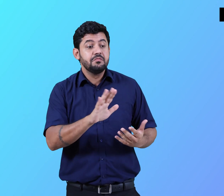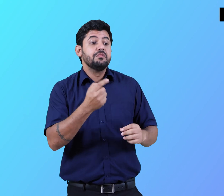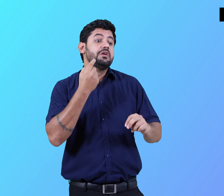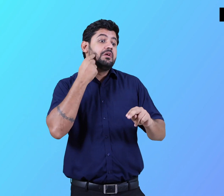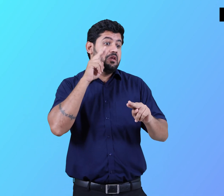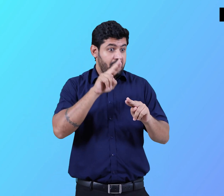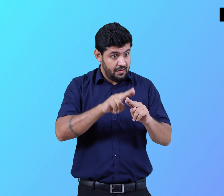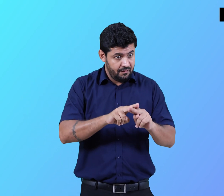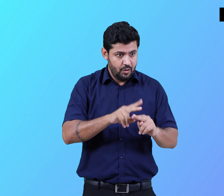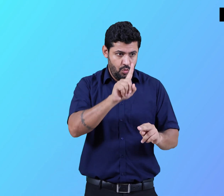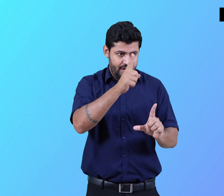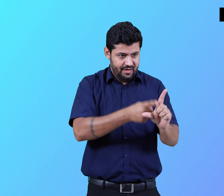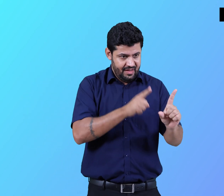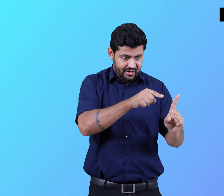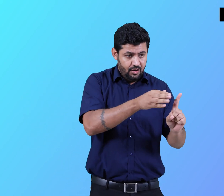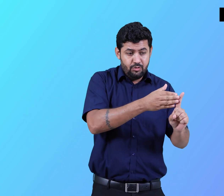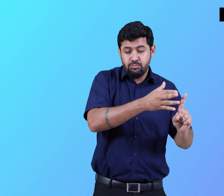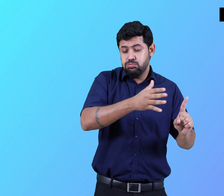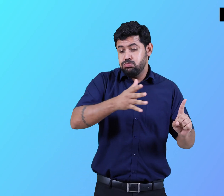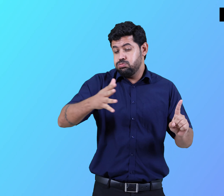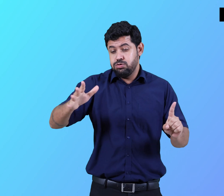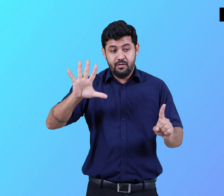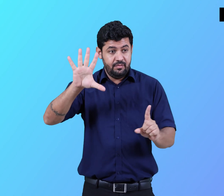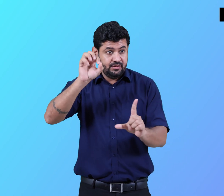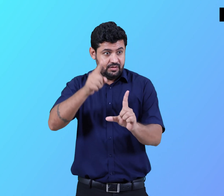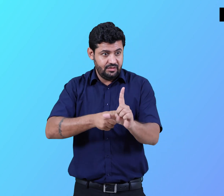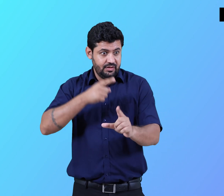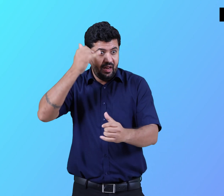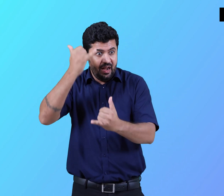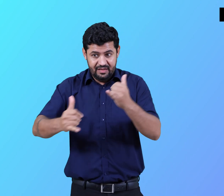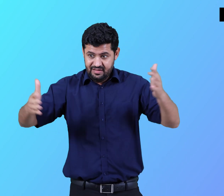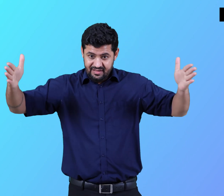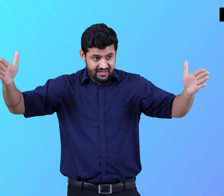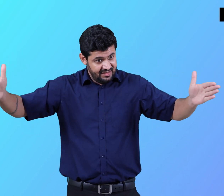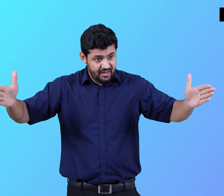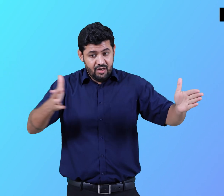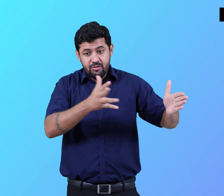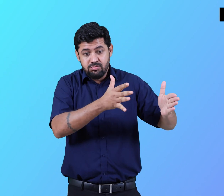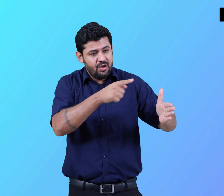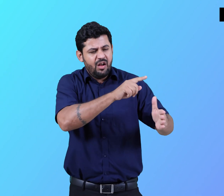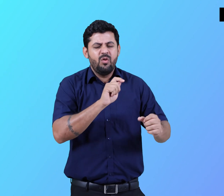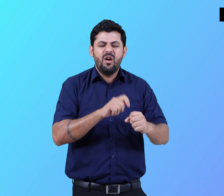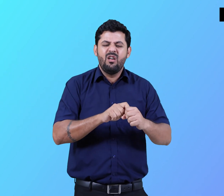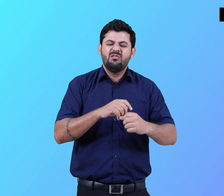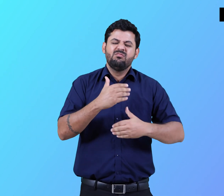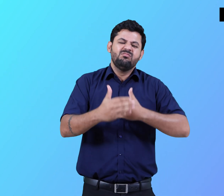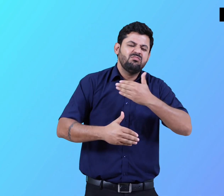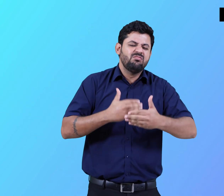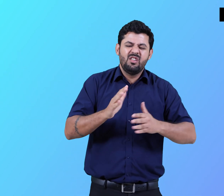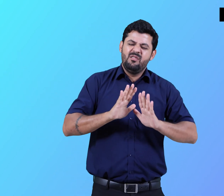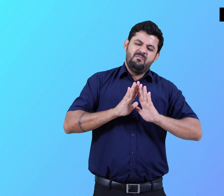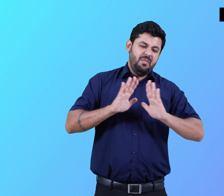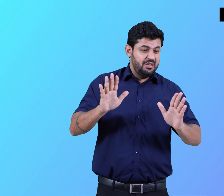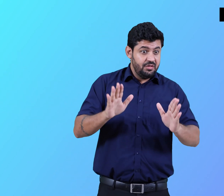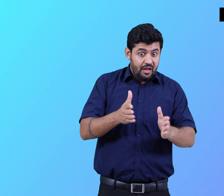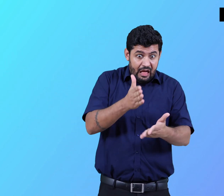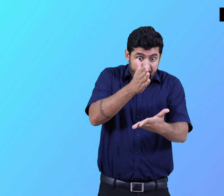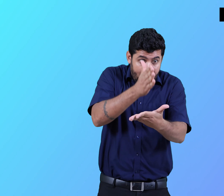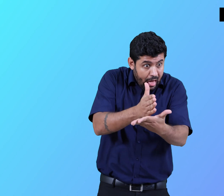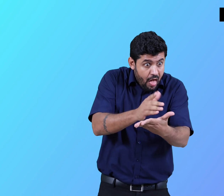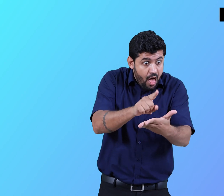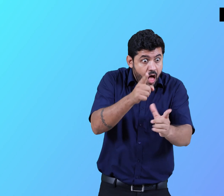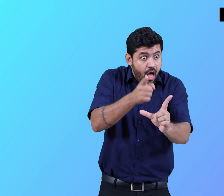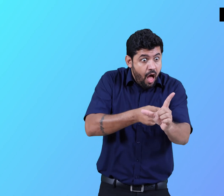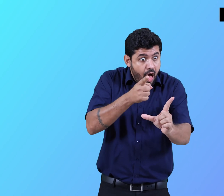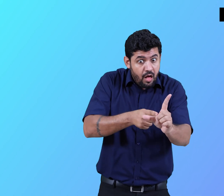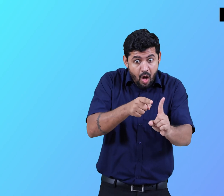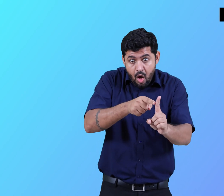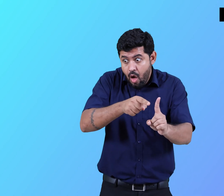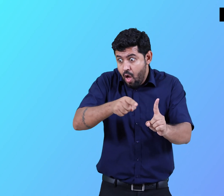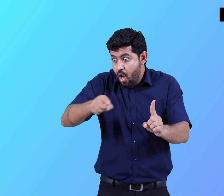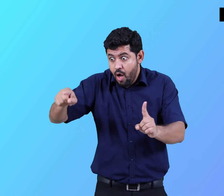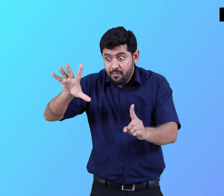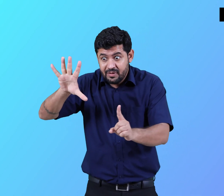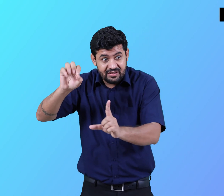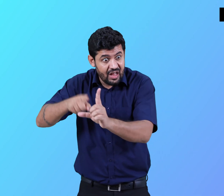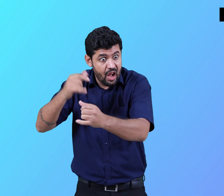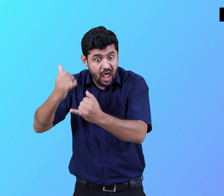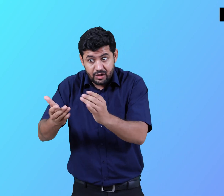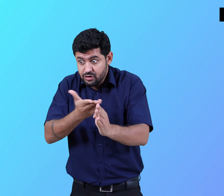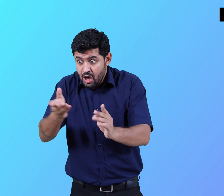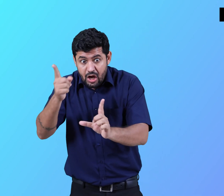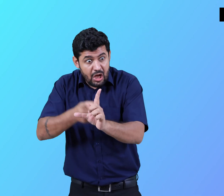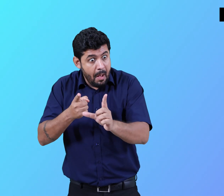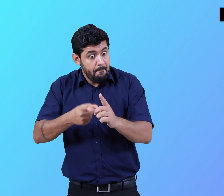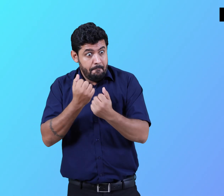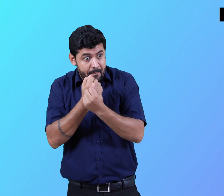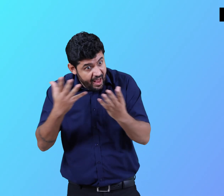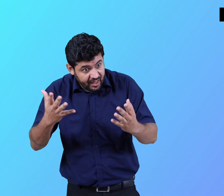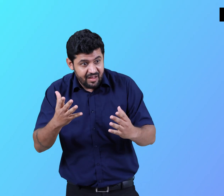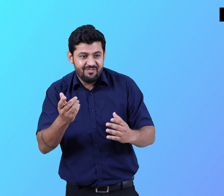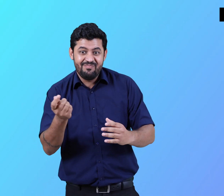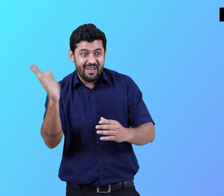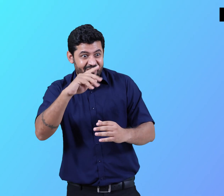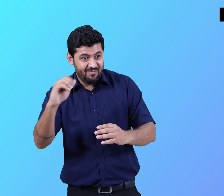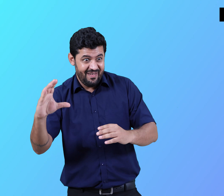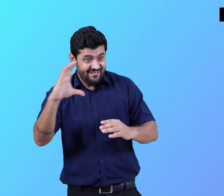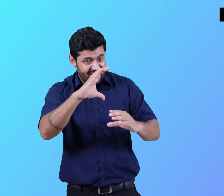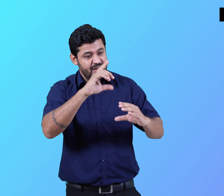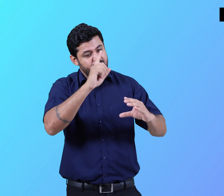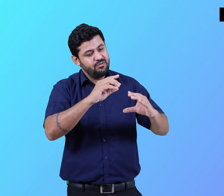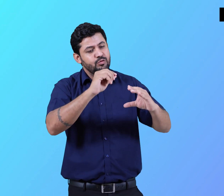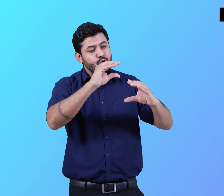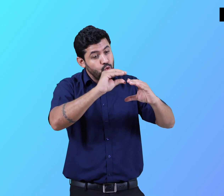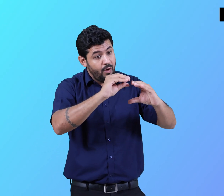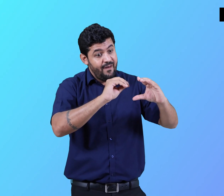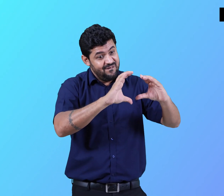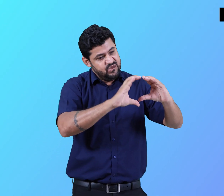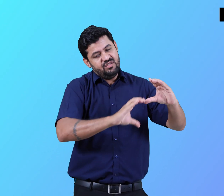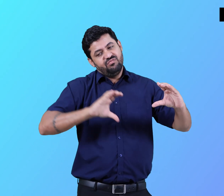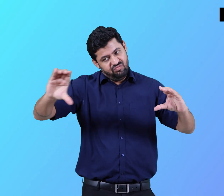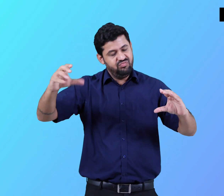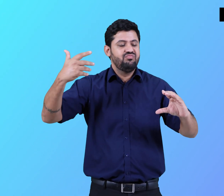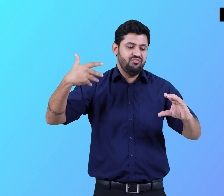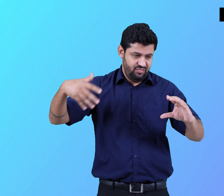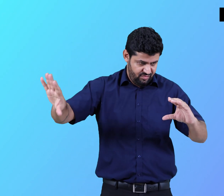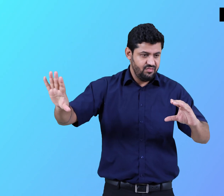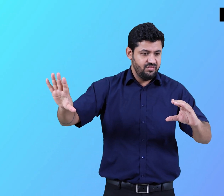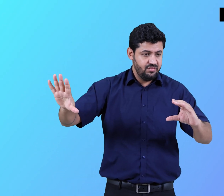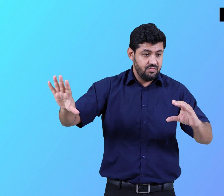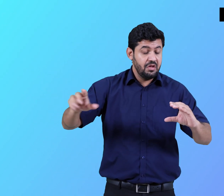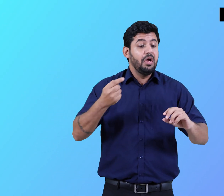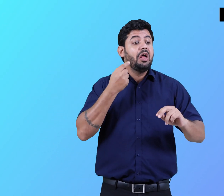If there are still many years before the year of Jubilee, the one sold must give back a large part of the price. It all depends on the number of years.